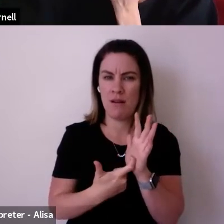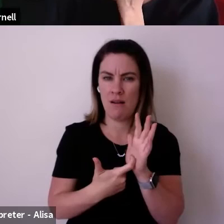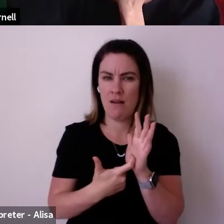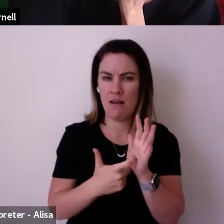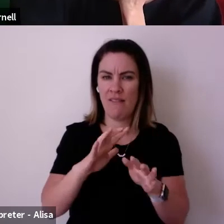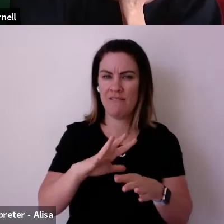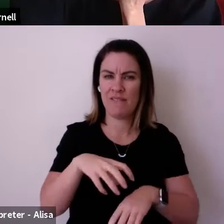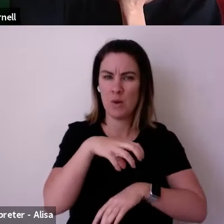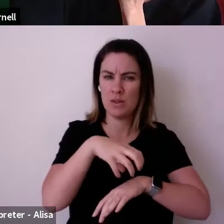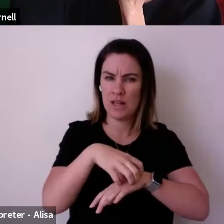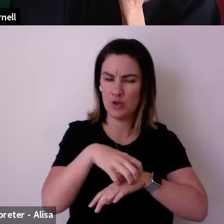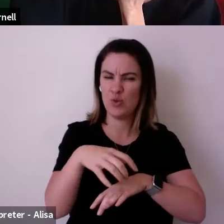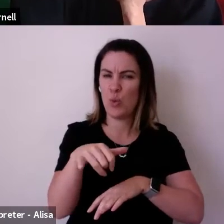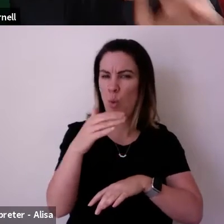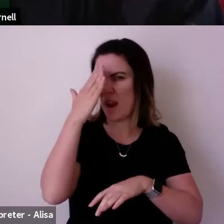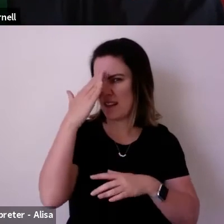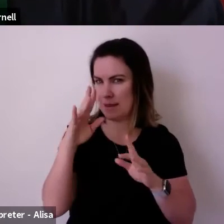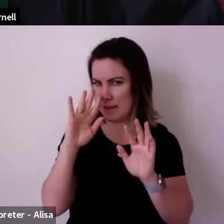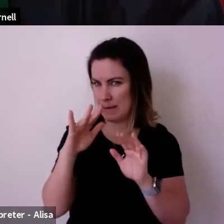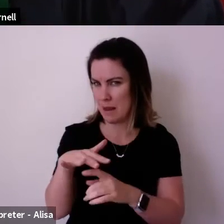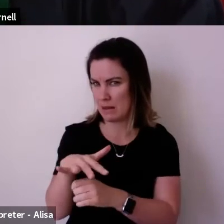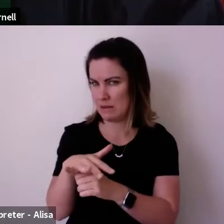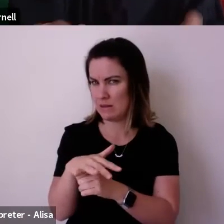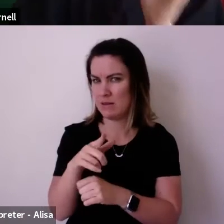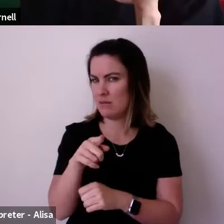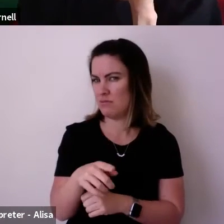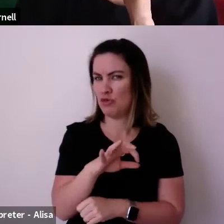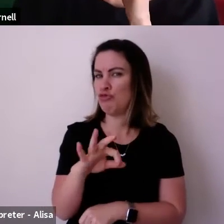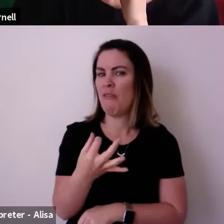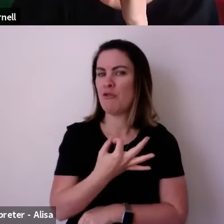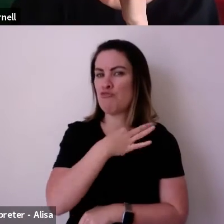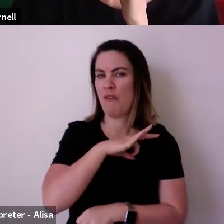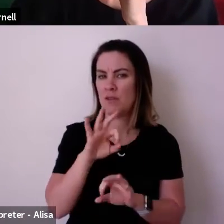Companies that community focused non-for profit or foundations.